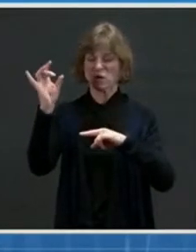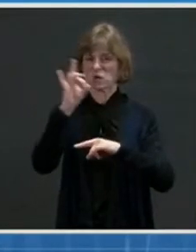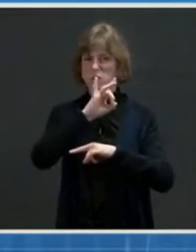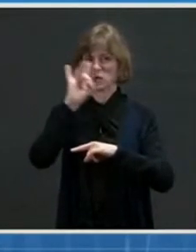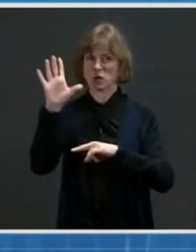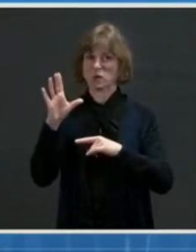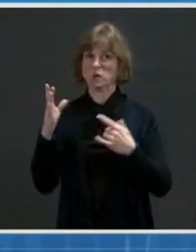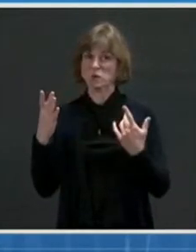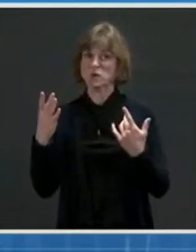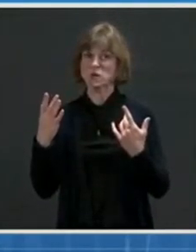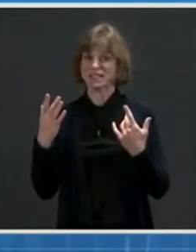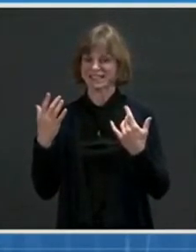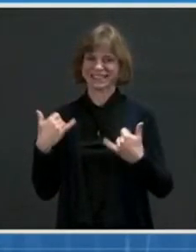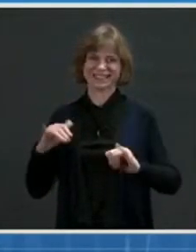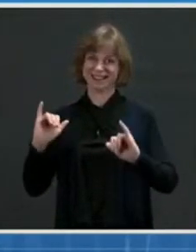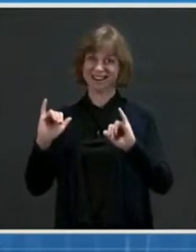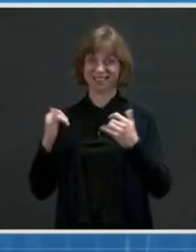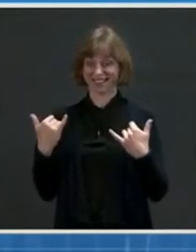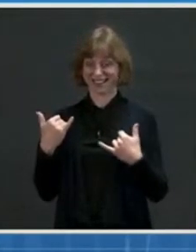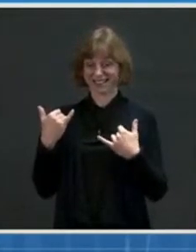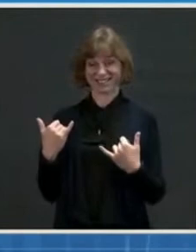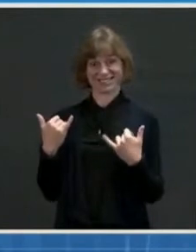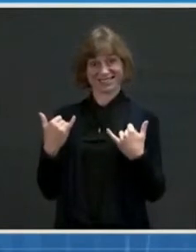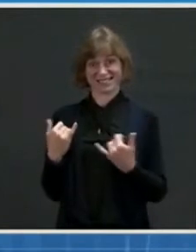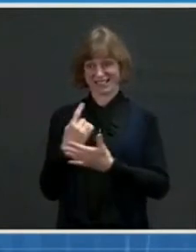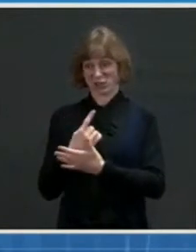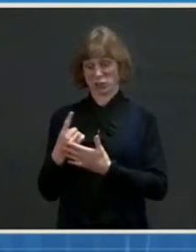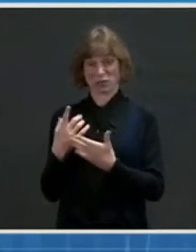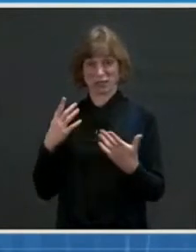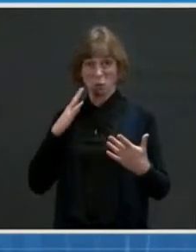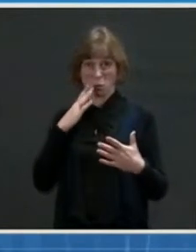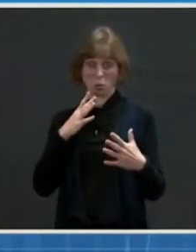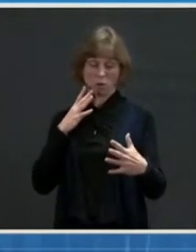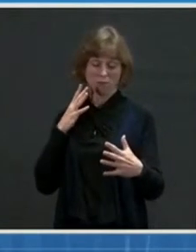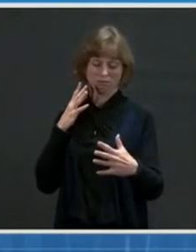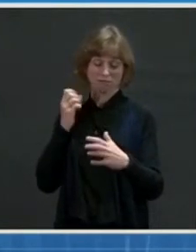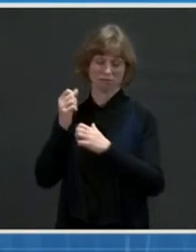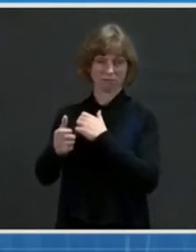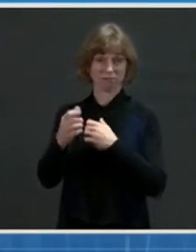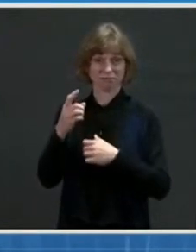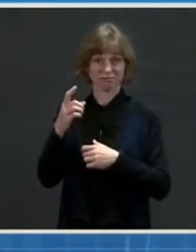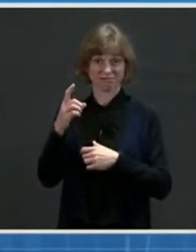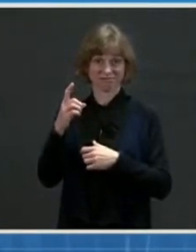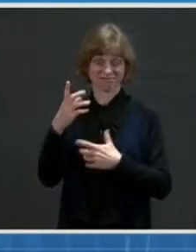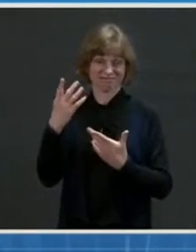IS COUNTER BALANCED BY THE STARK REALITY THAT THIS WEEK,